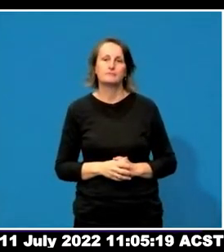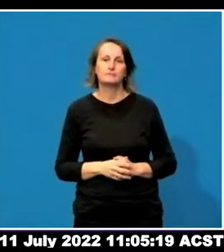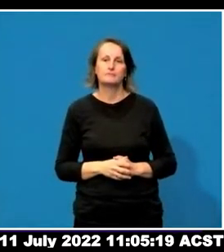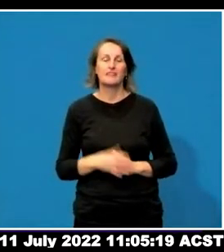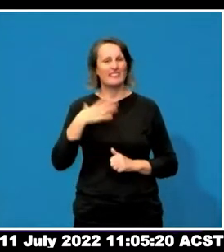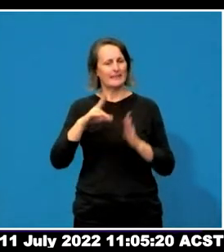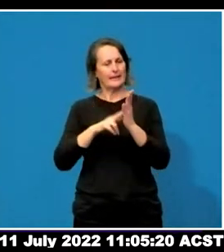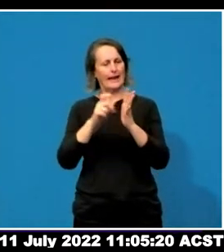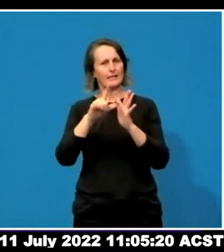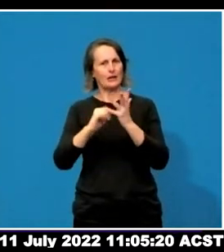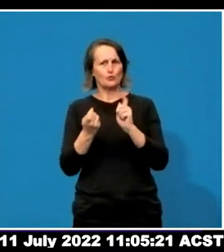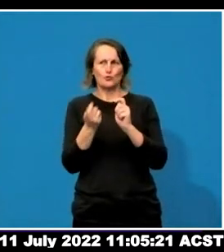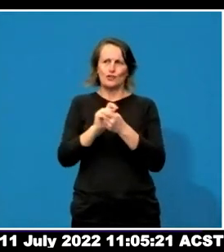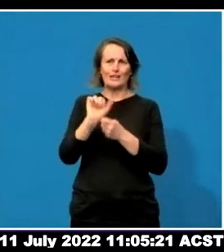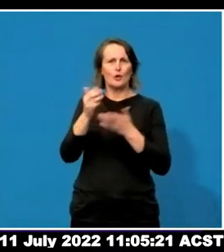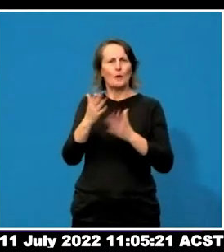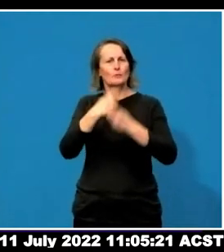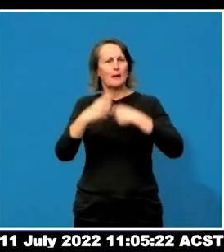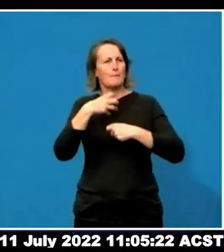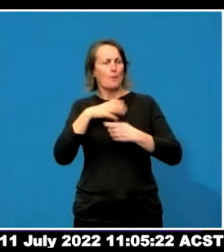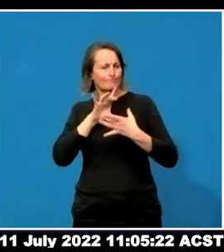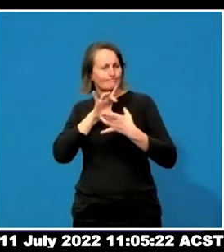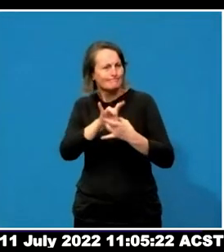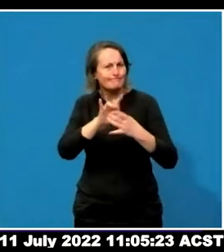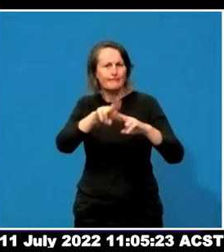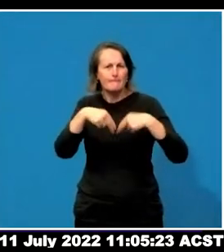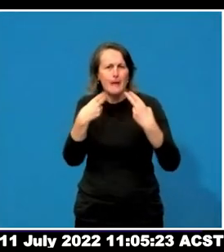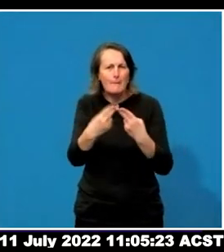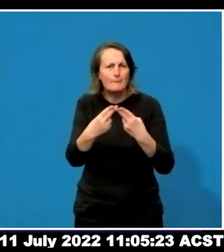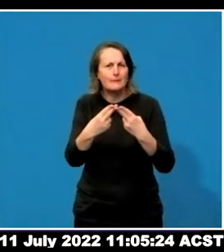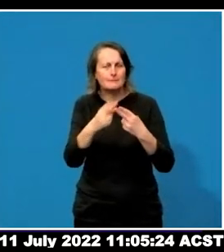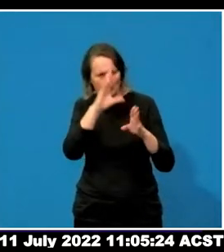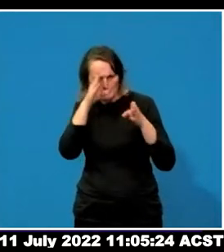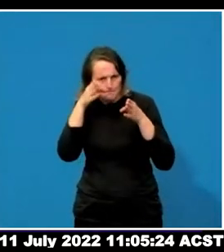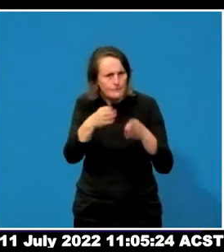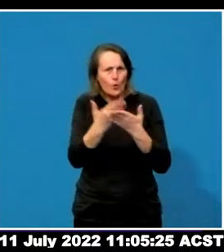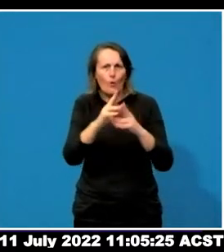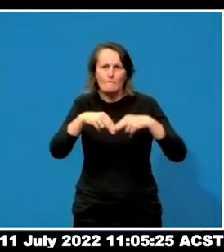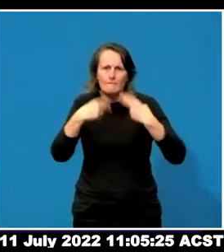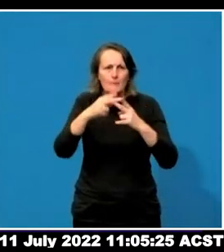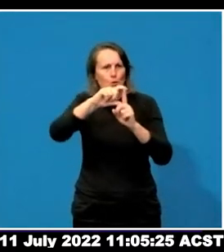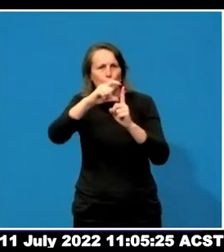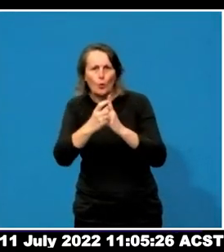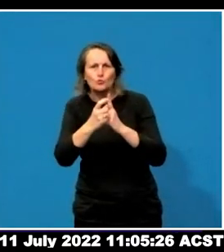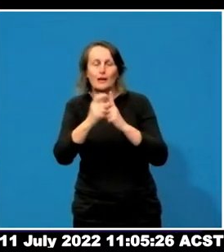They will emphasise the importance and acknowledging the challenges of improving the